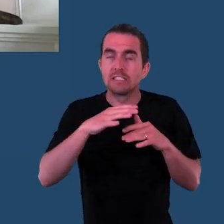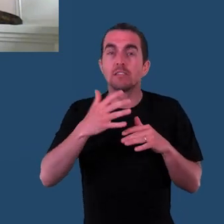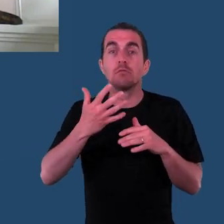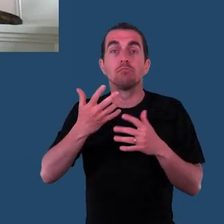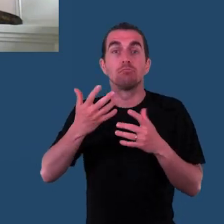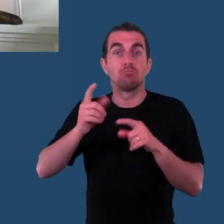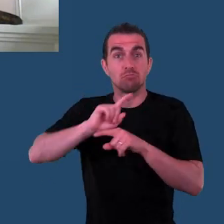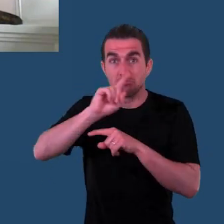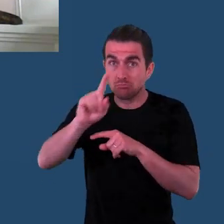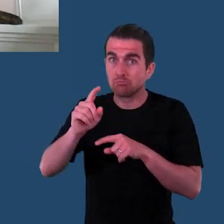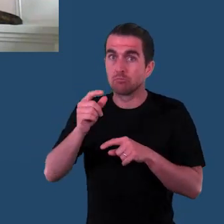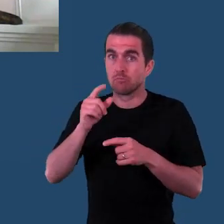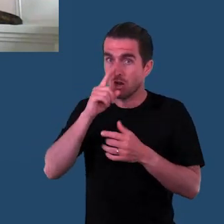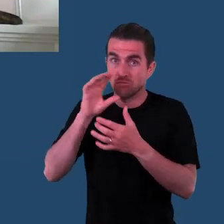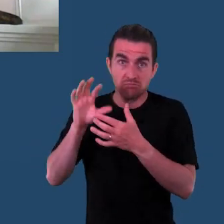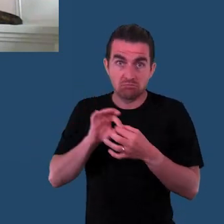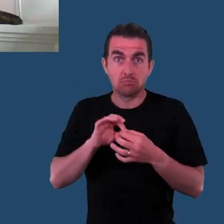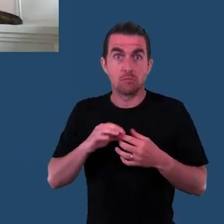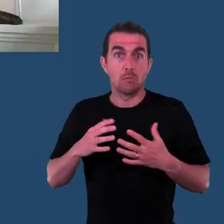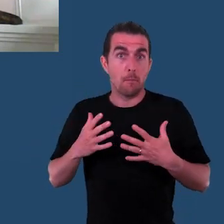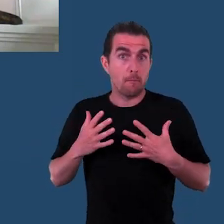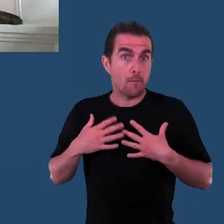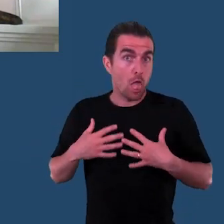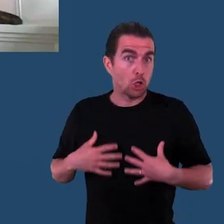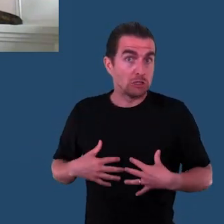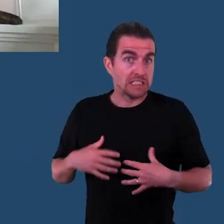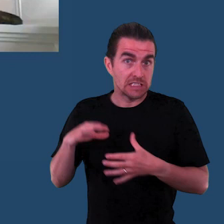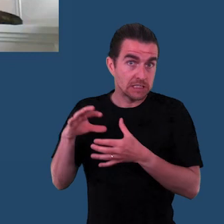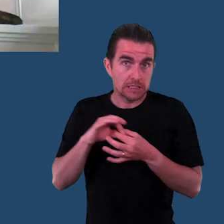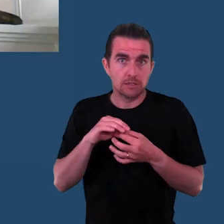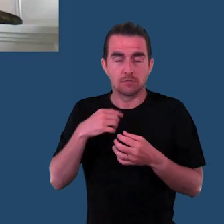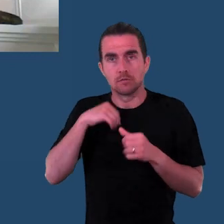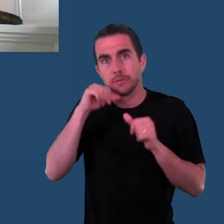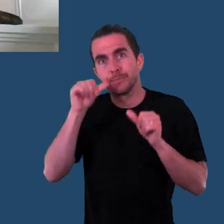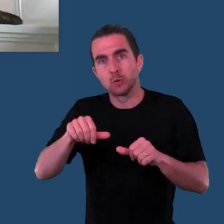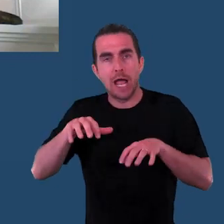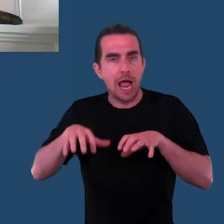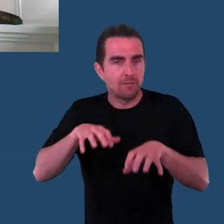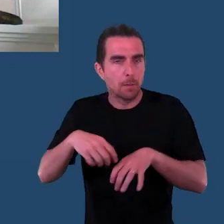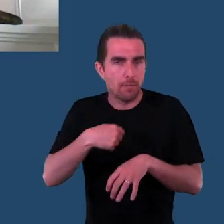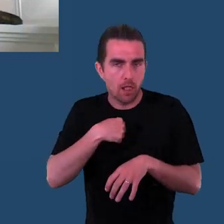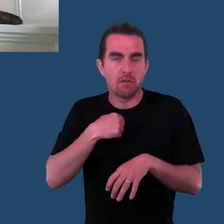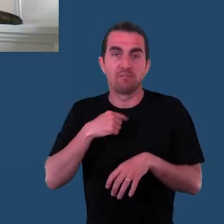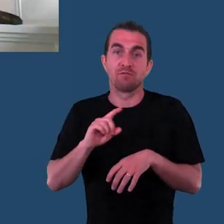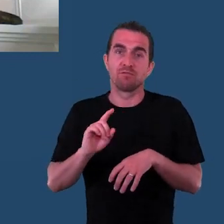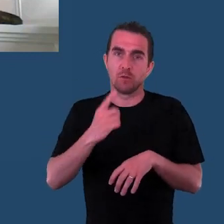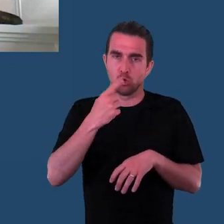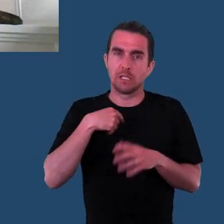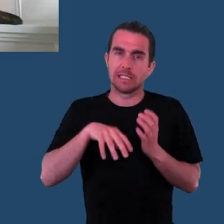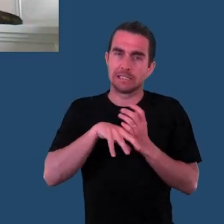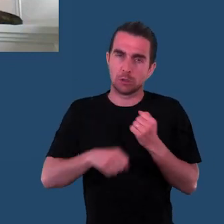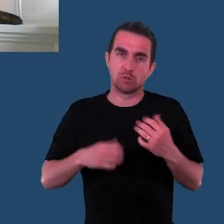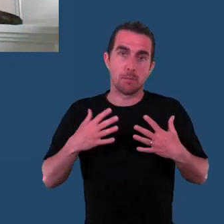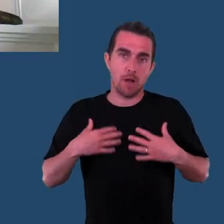I actually came, personally, from a biology perspective, 'cause I actually like the animals themselves, so I did a biology degree first,